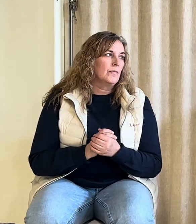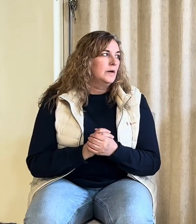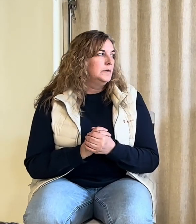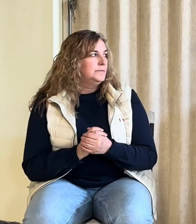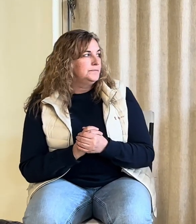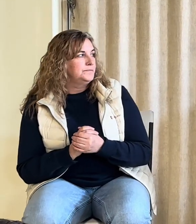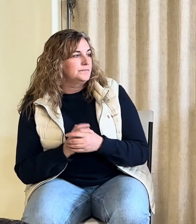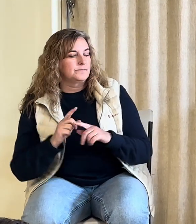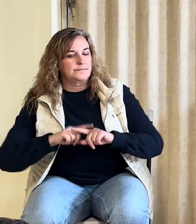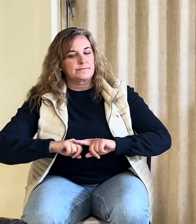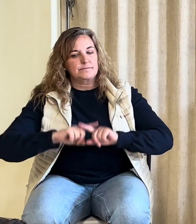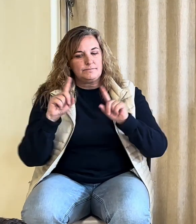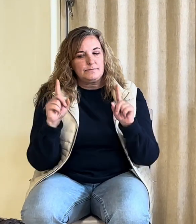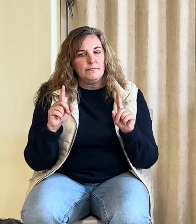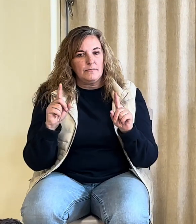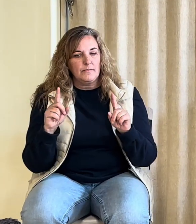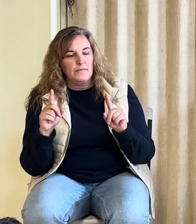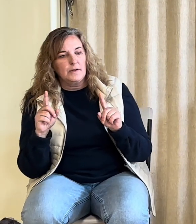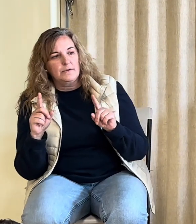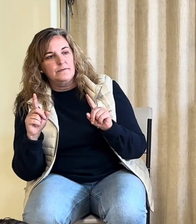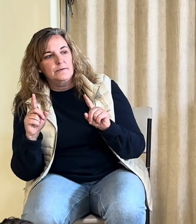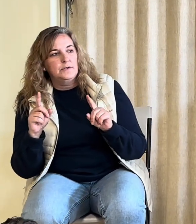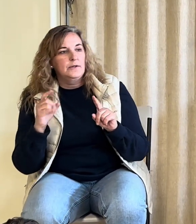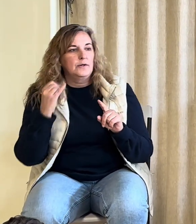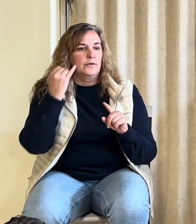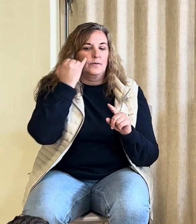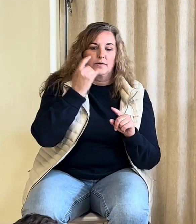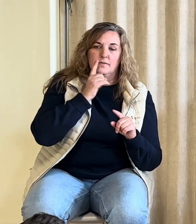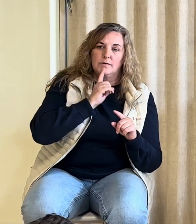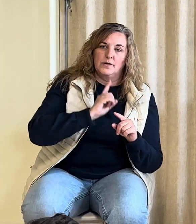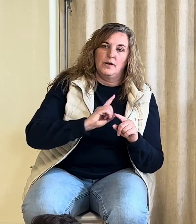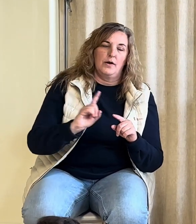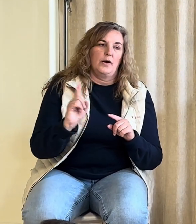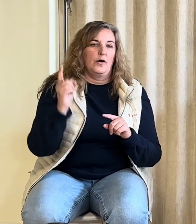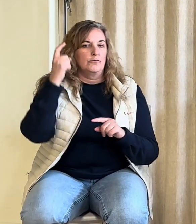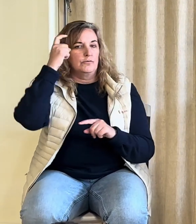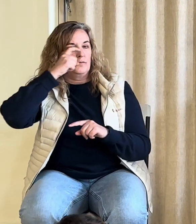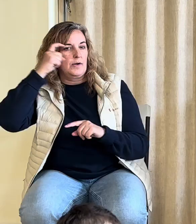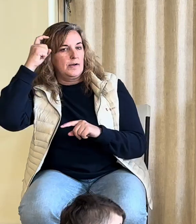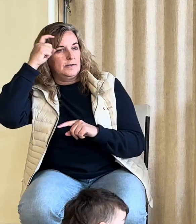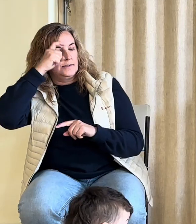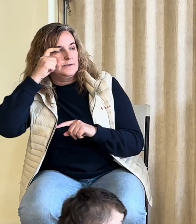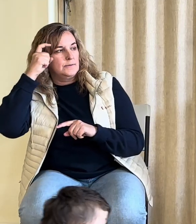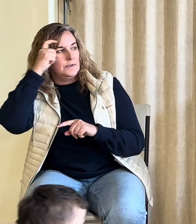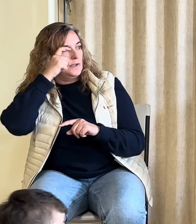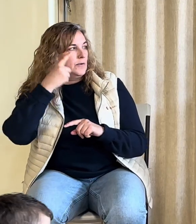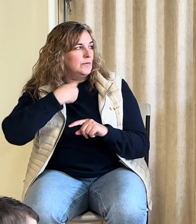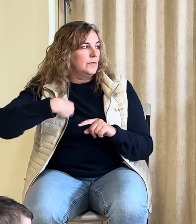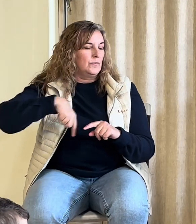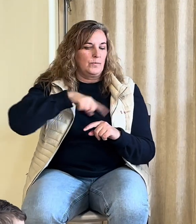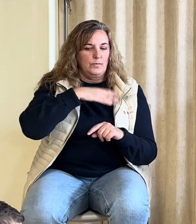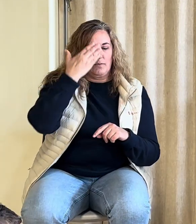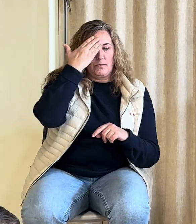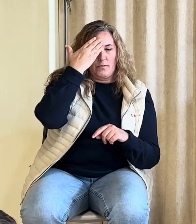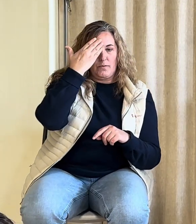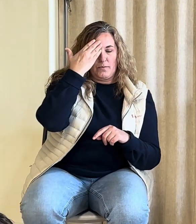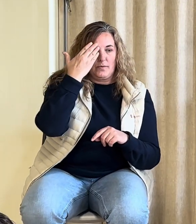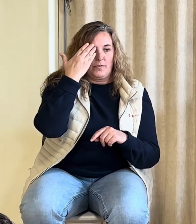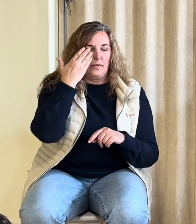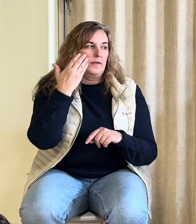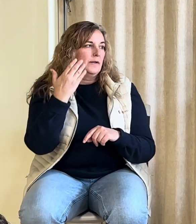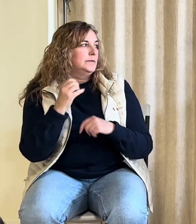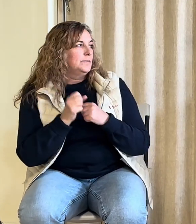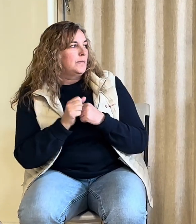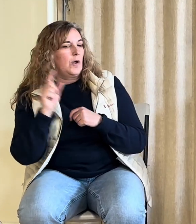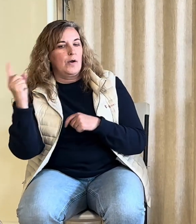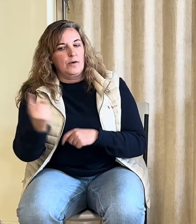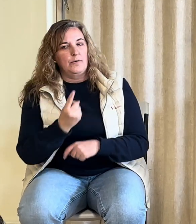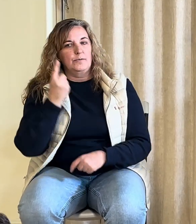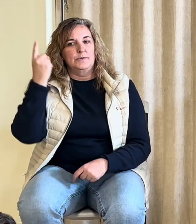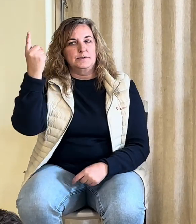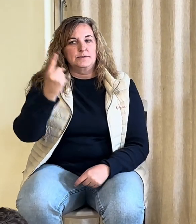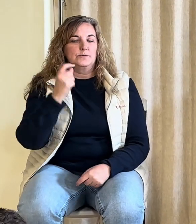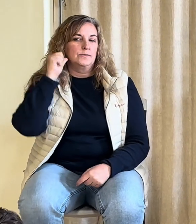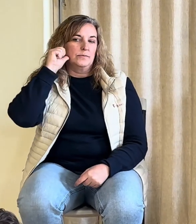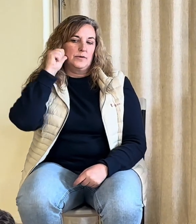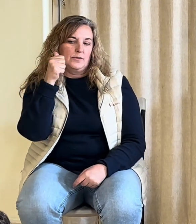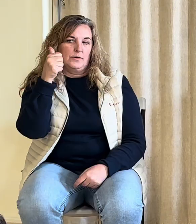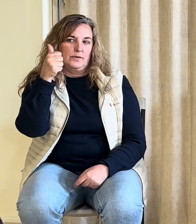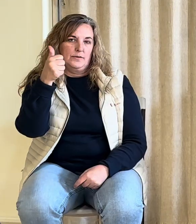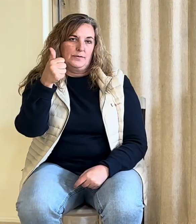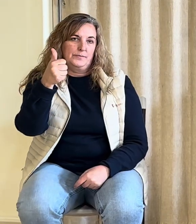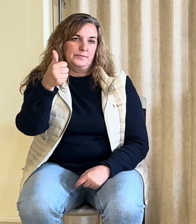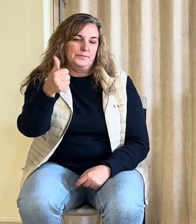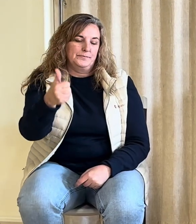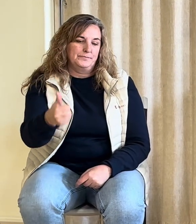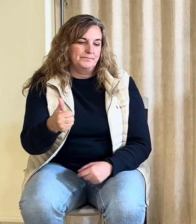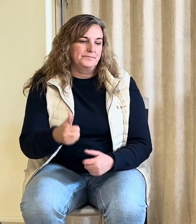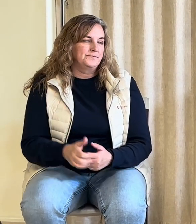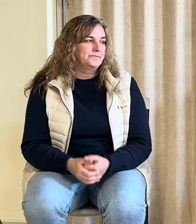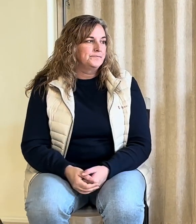But if we are wise We know that there's always tomorrow